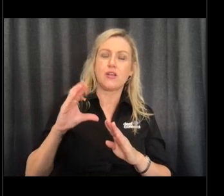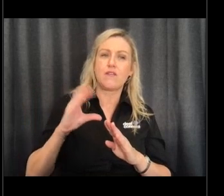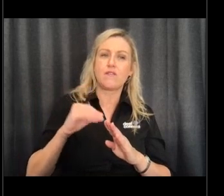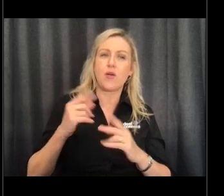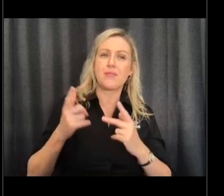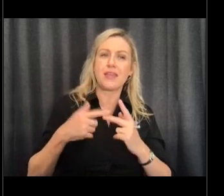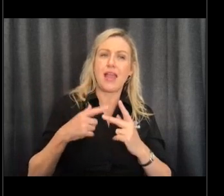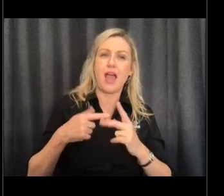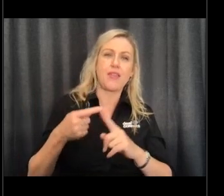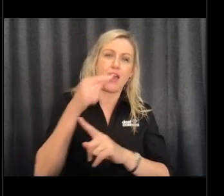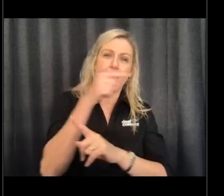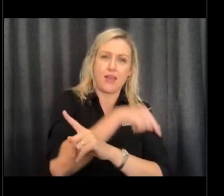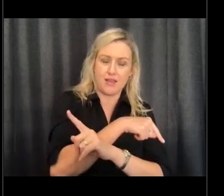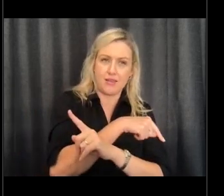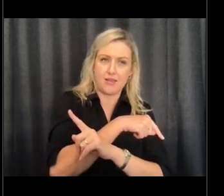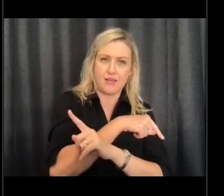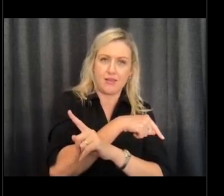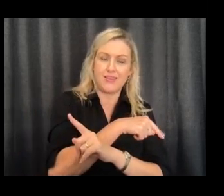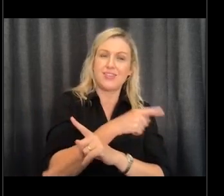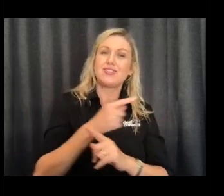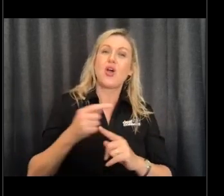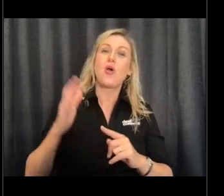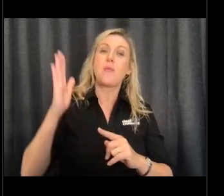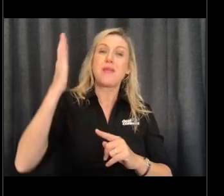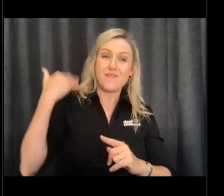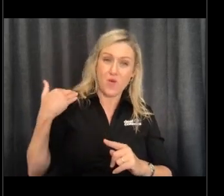And what's a person supposed to do.